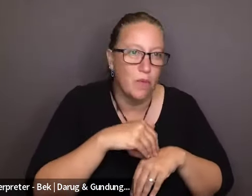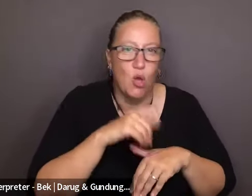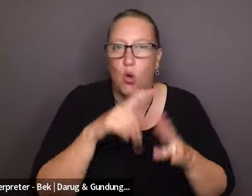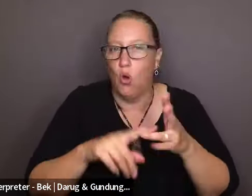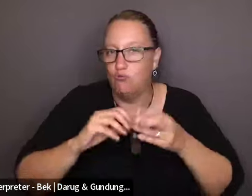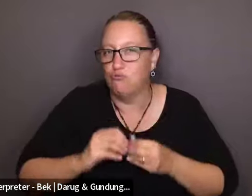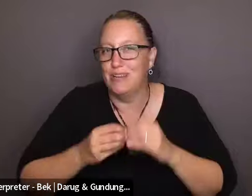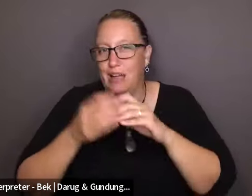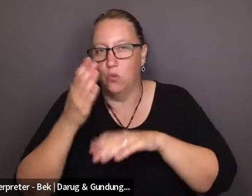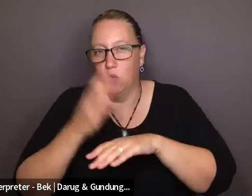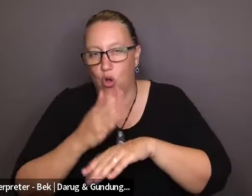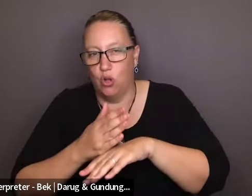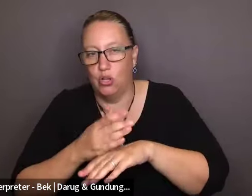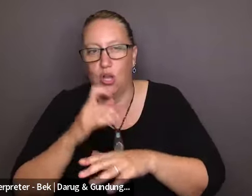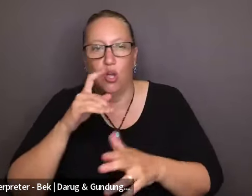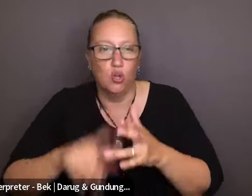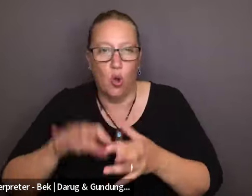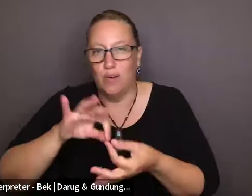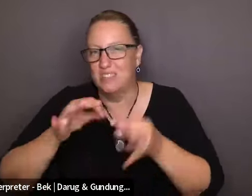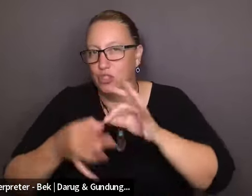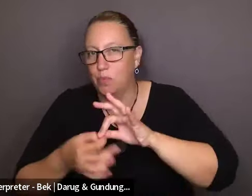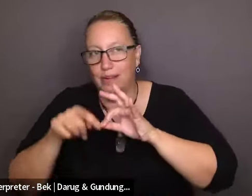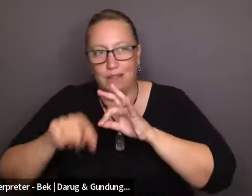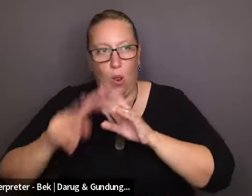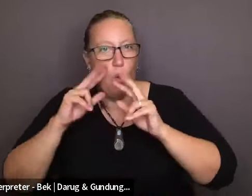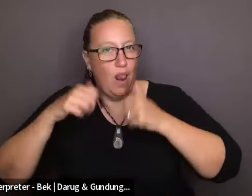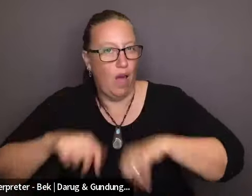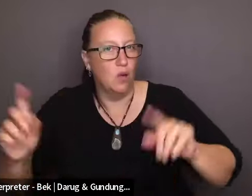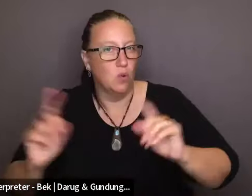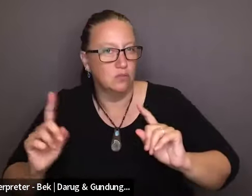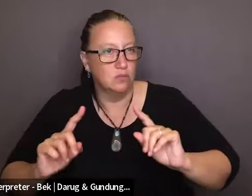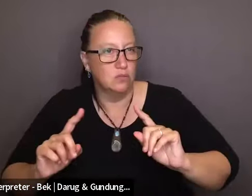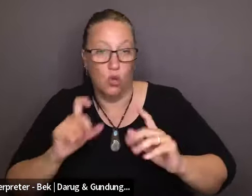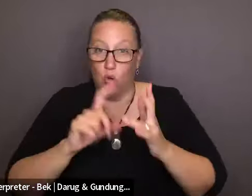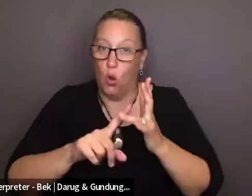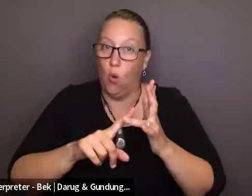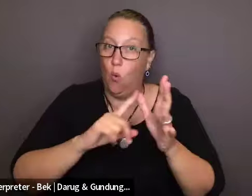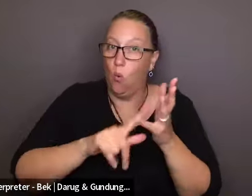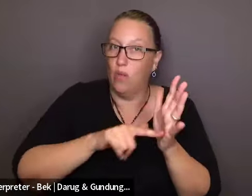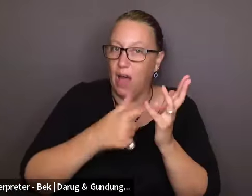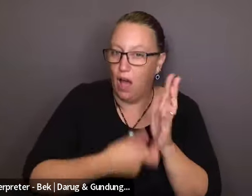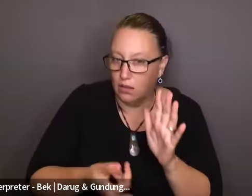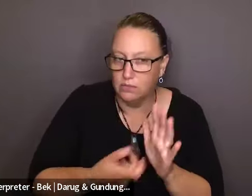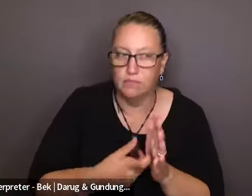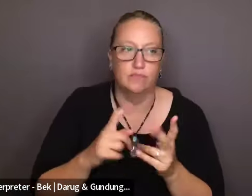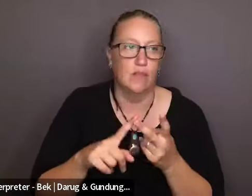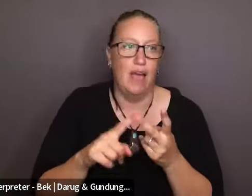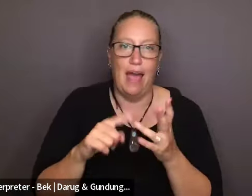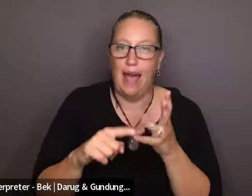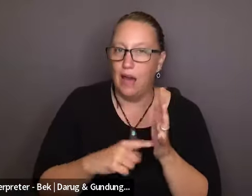co-define, co-design, co- create. It's not just co- designs...co-creating the work and co-interpreting what the